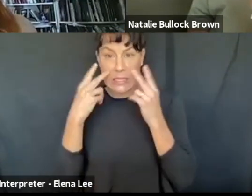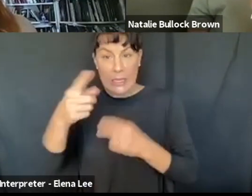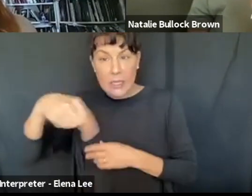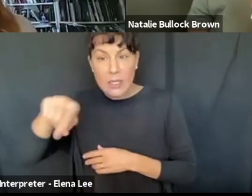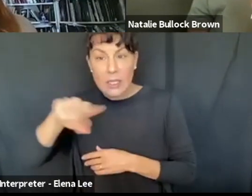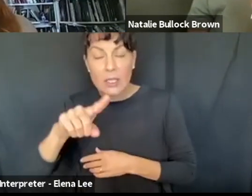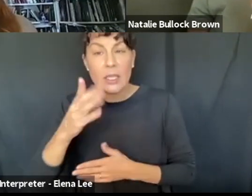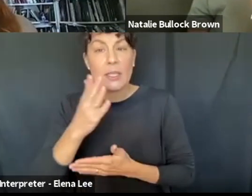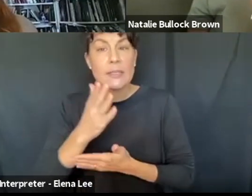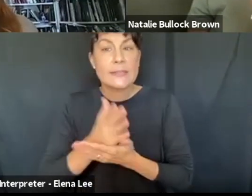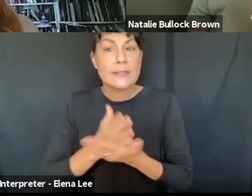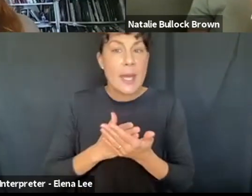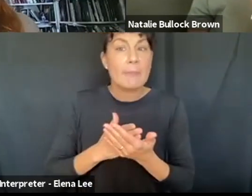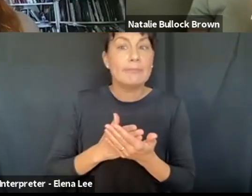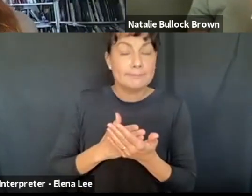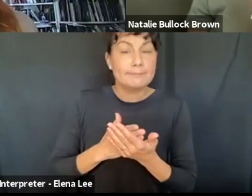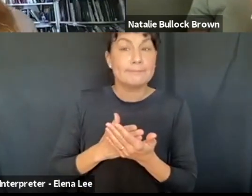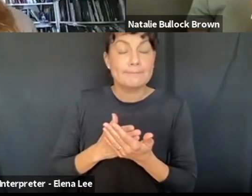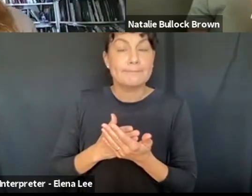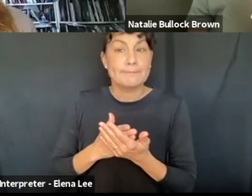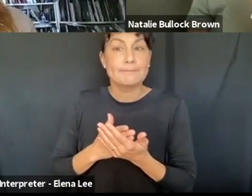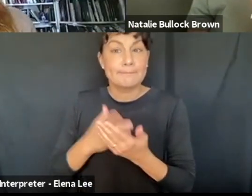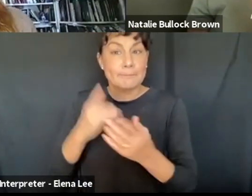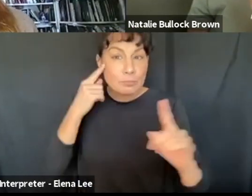in these guidelines and applicability to our field.